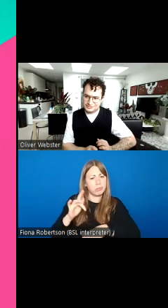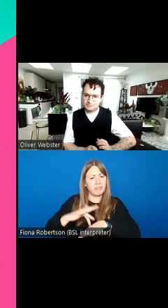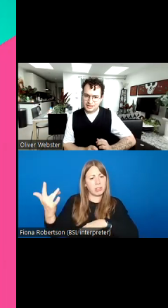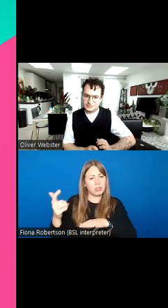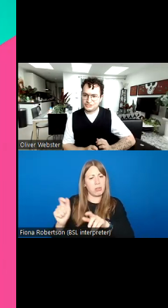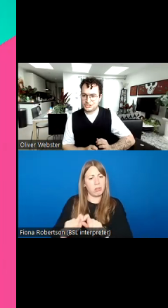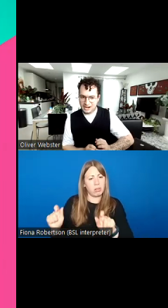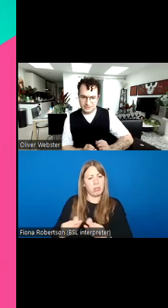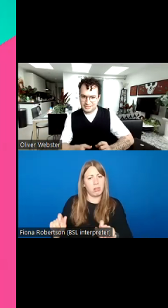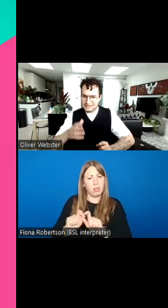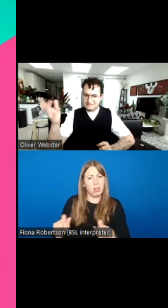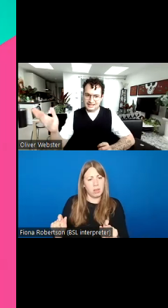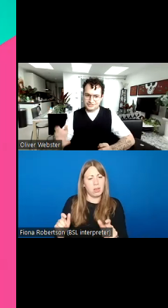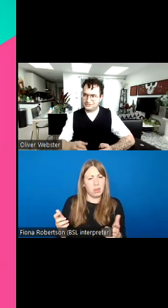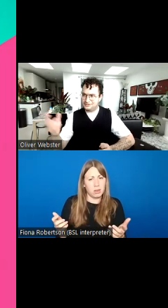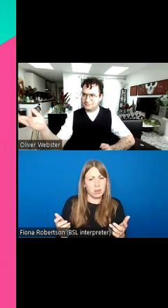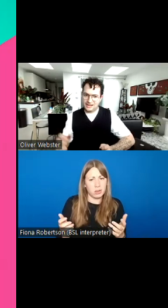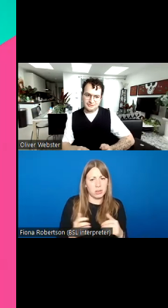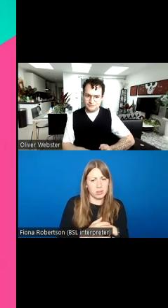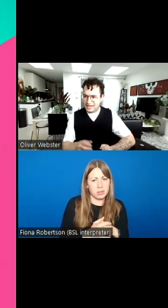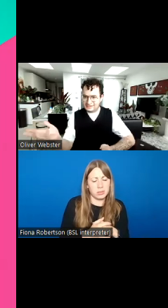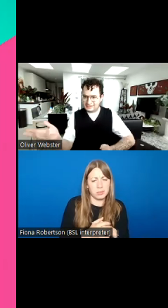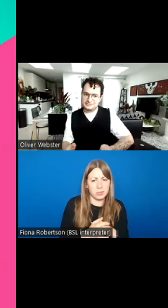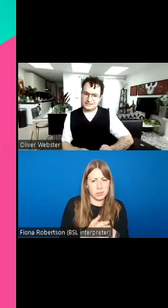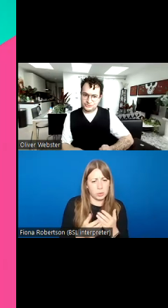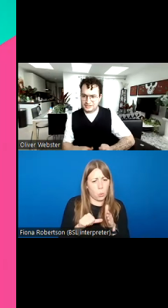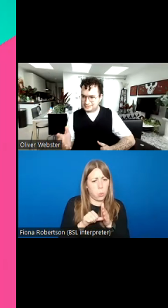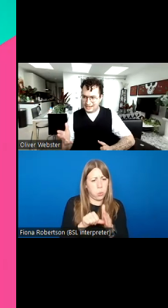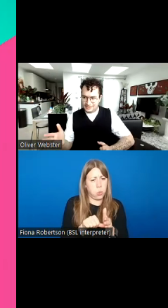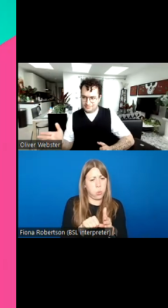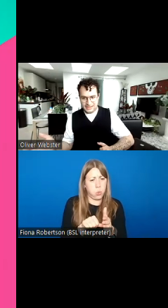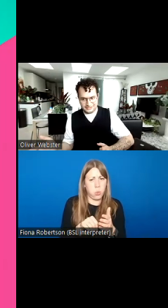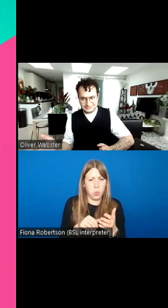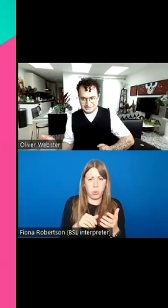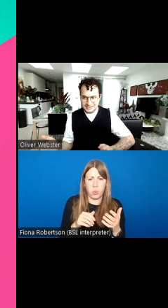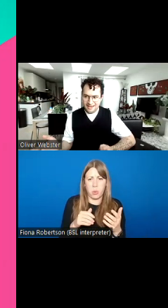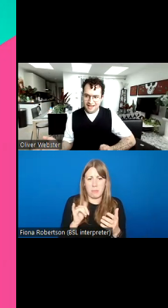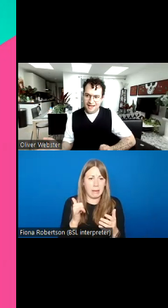to subtitle a two-hour lecture about 18th century Italian paintings.